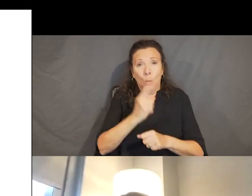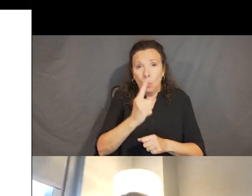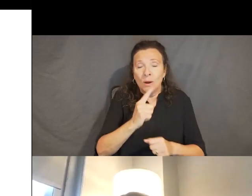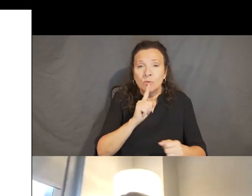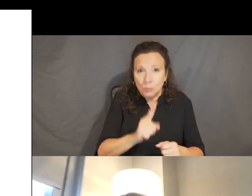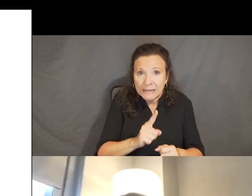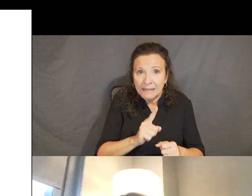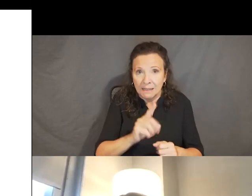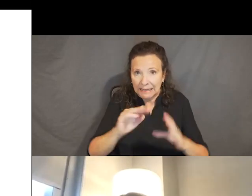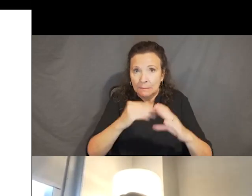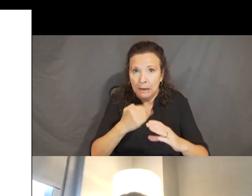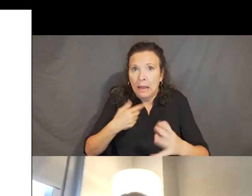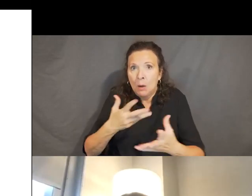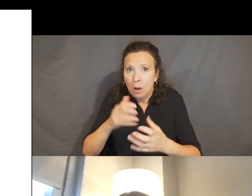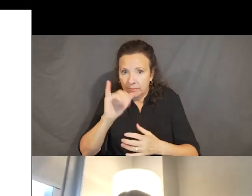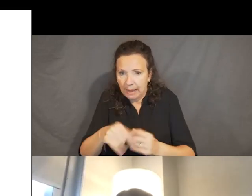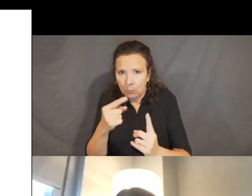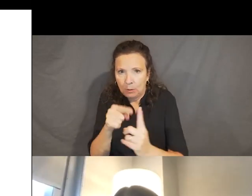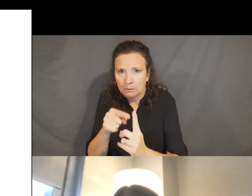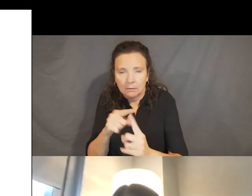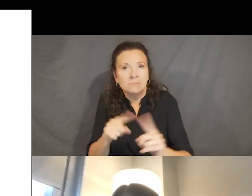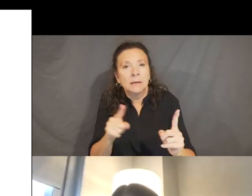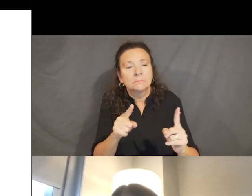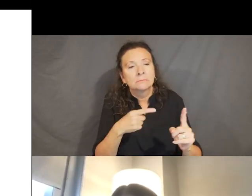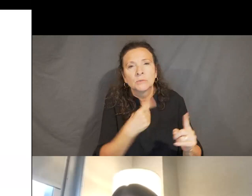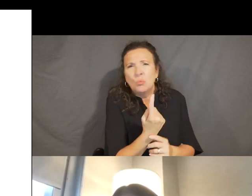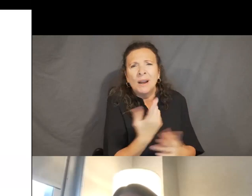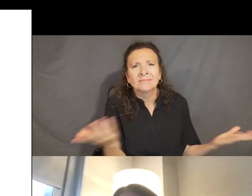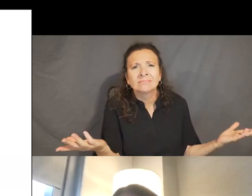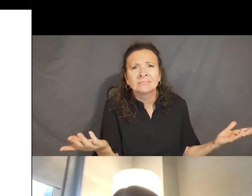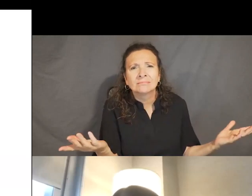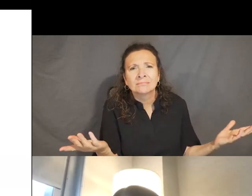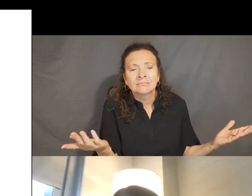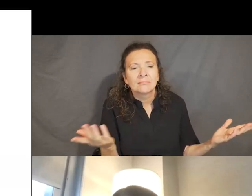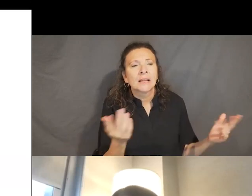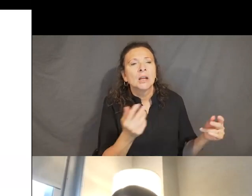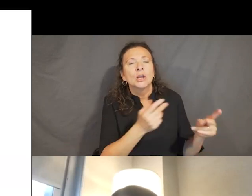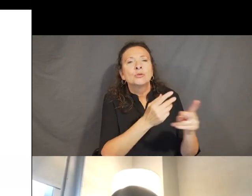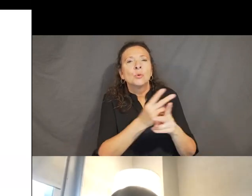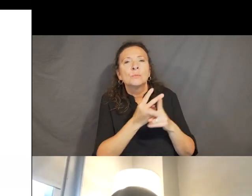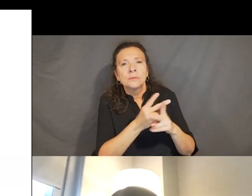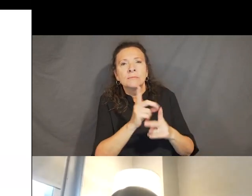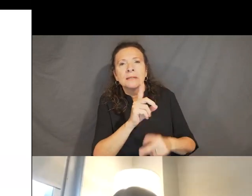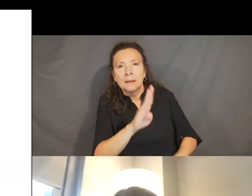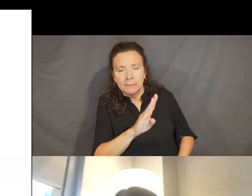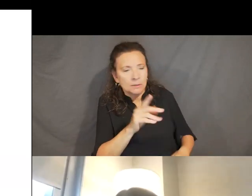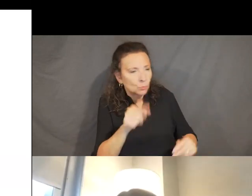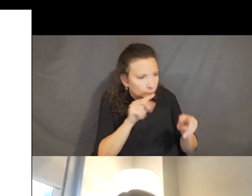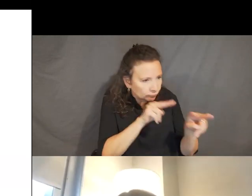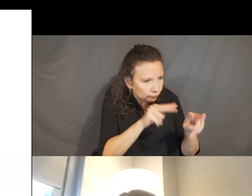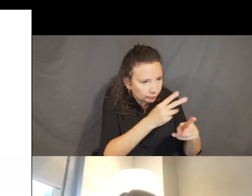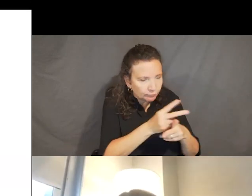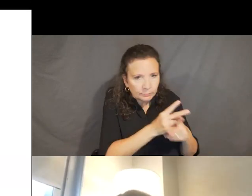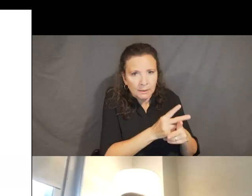it. So, supervised database, constantly being reinforced by you and I saying this belong there,